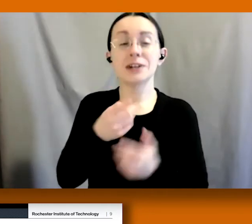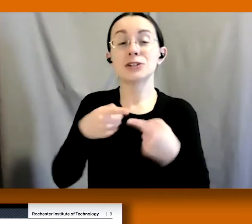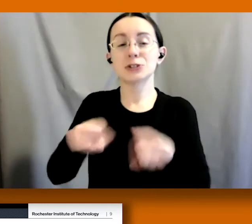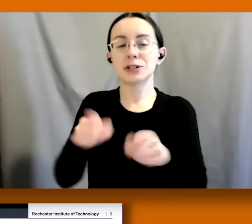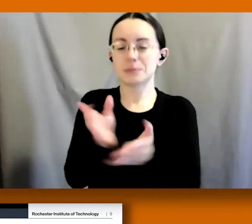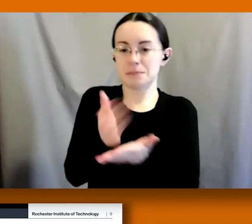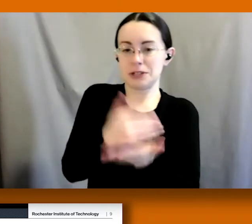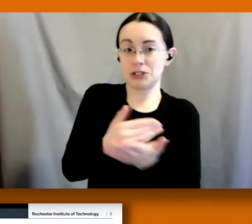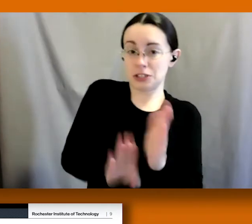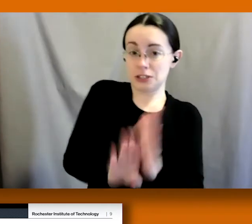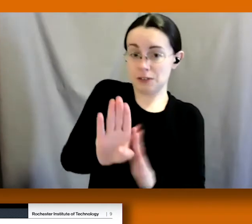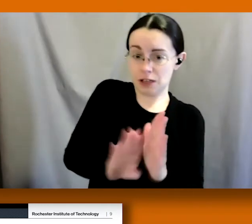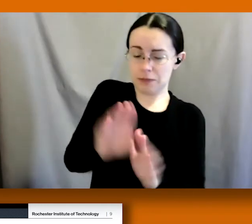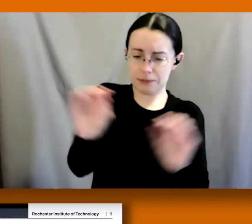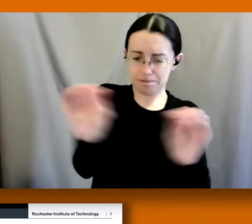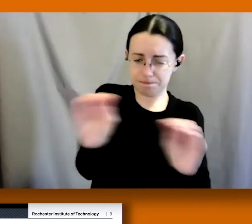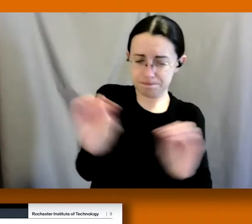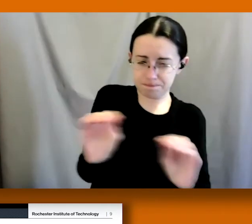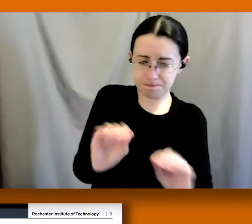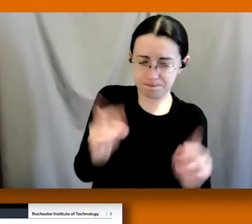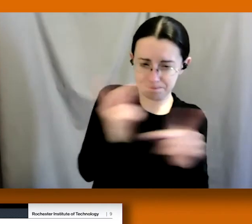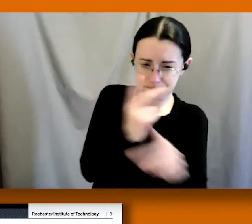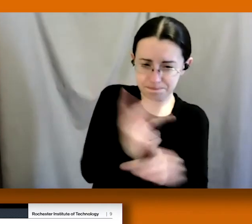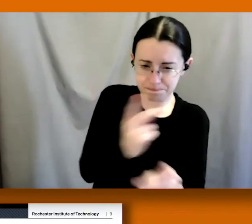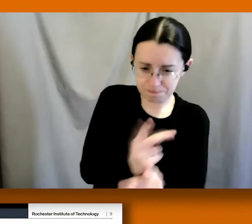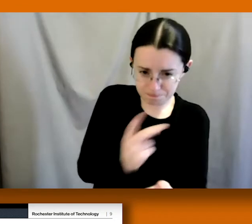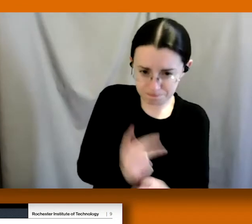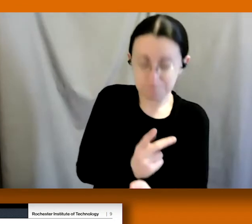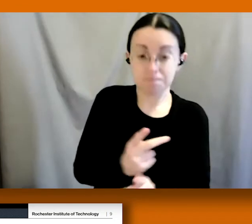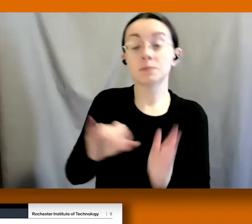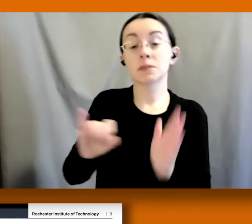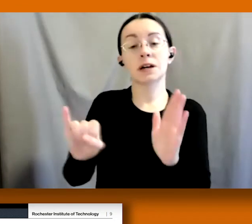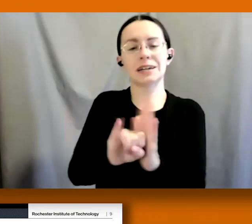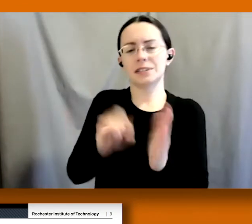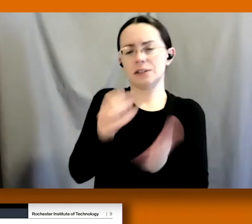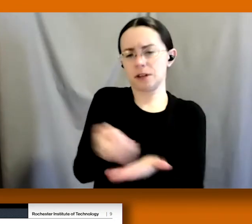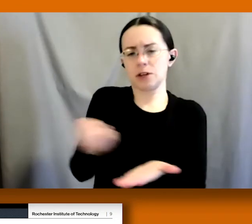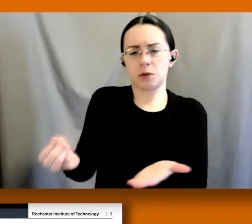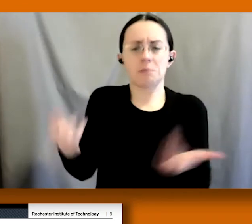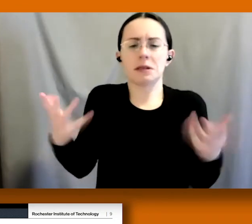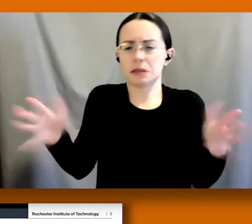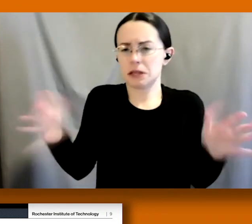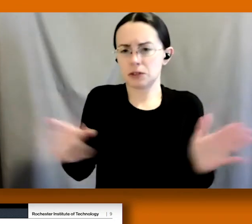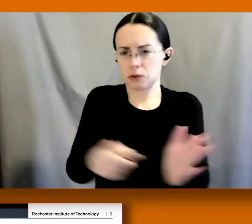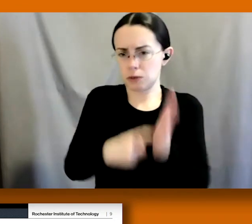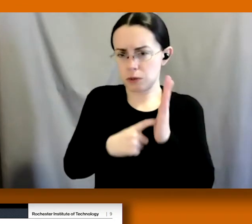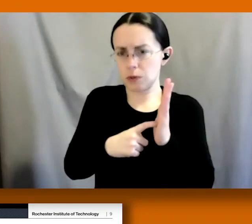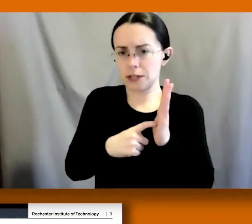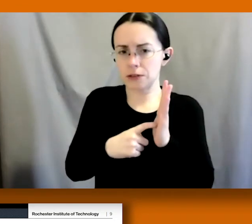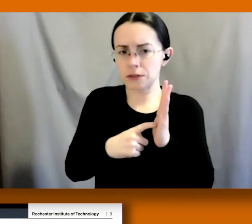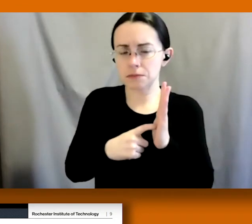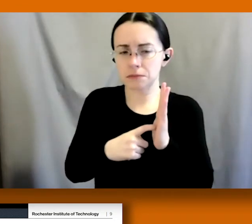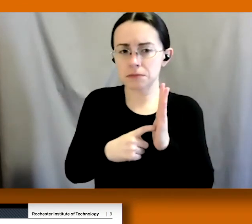um, identifying equipment is the only requirement. Um, you can collect an estimated price quote